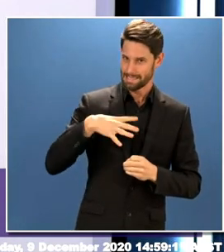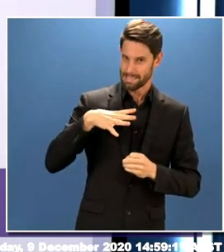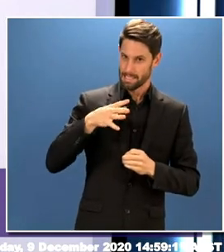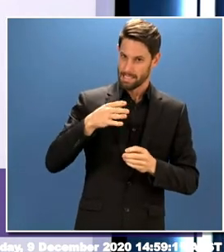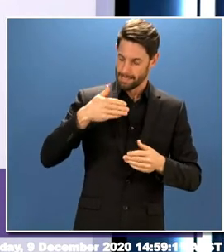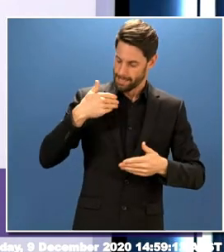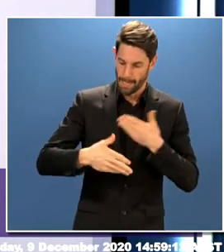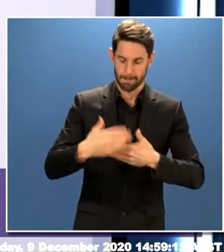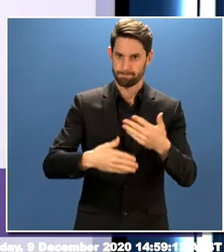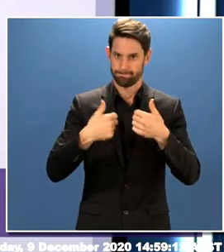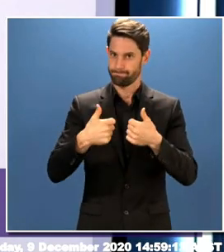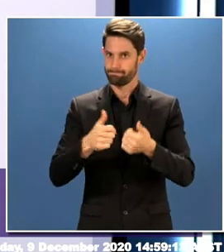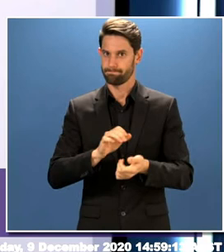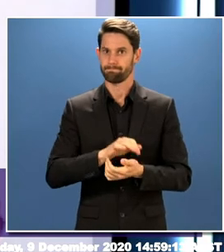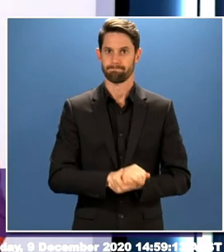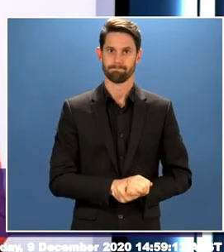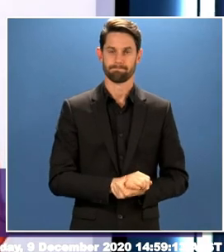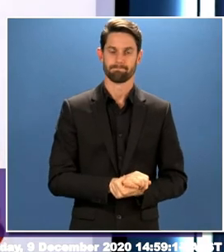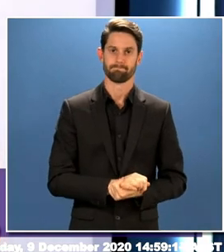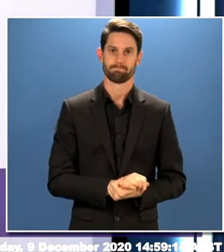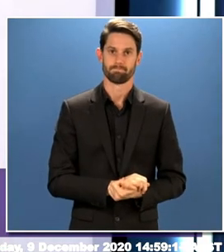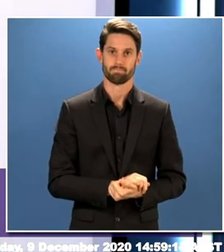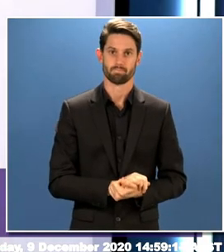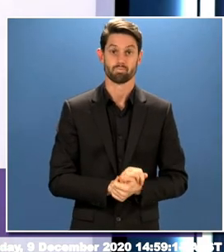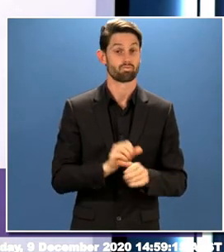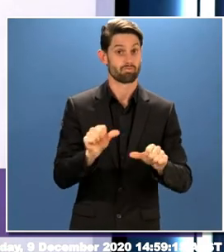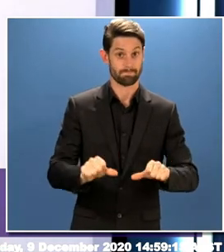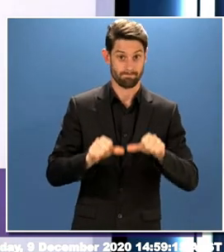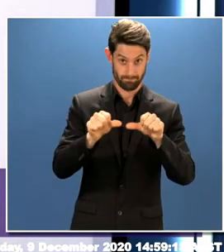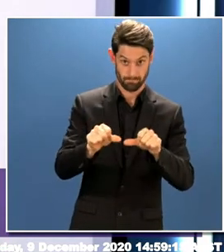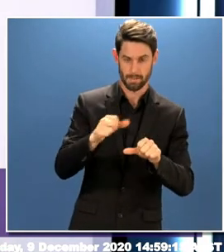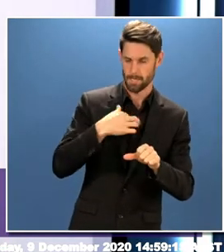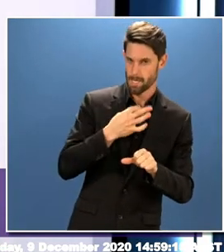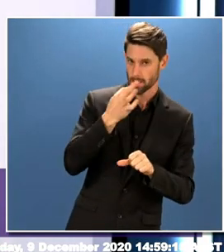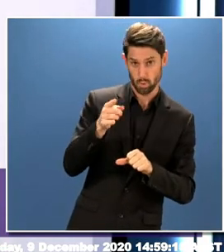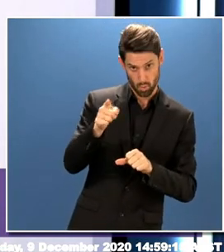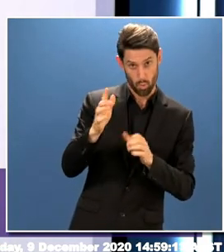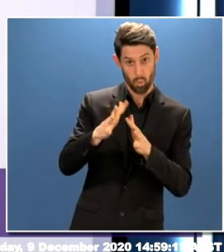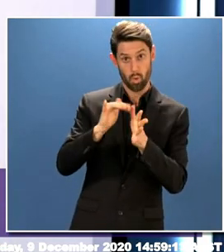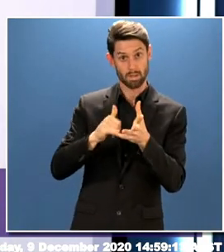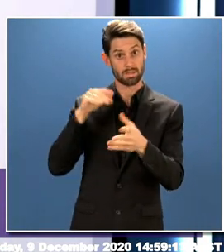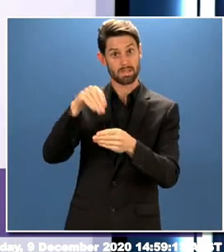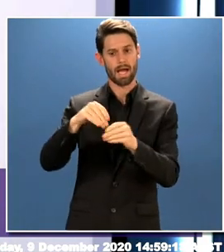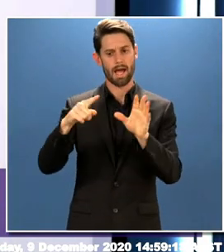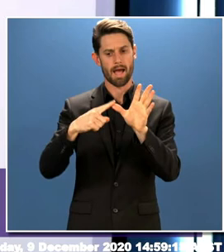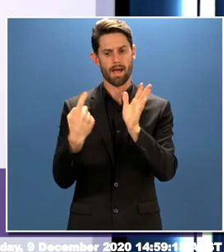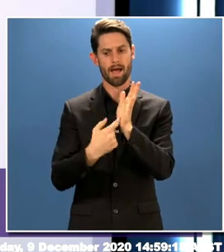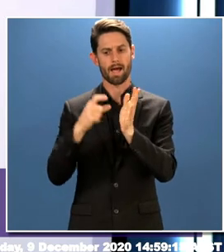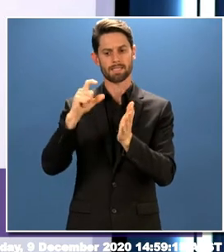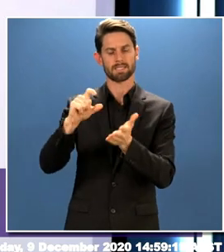So you've been involved in an ARC grant linkage project,